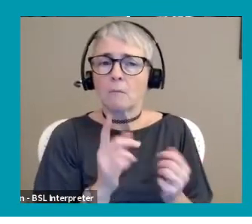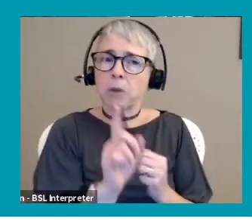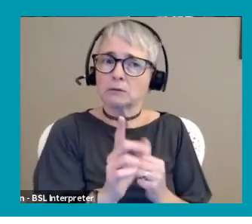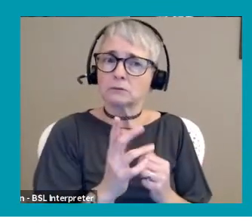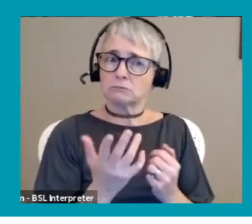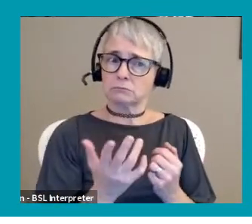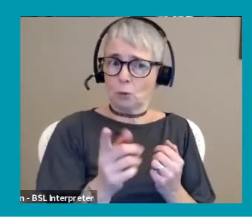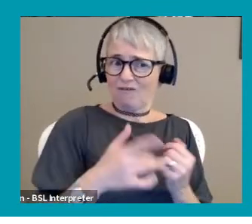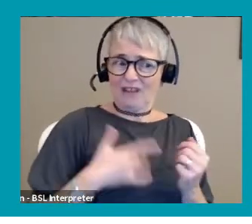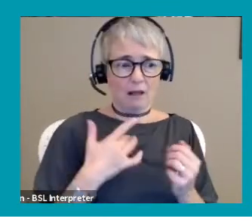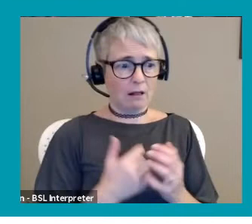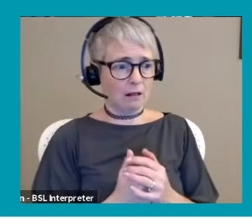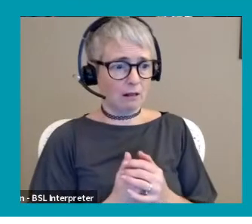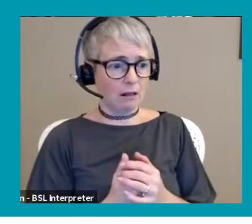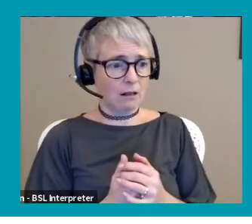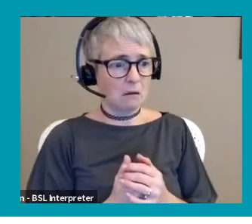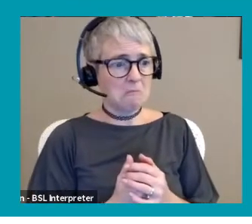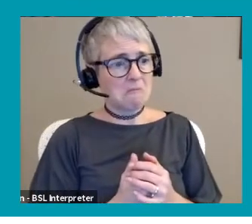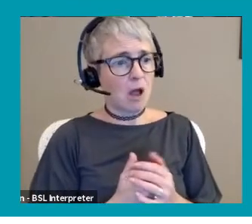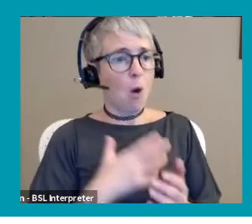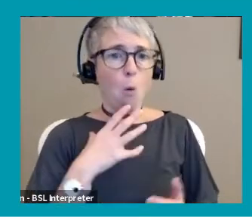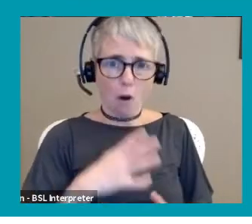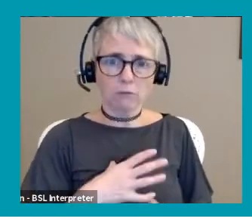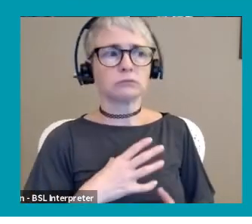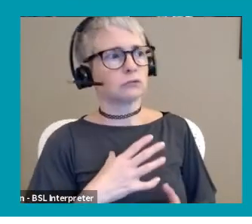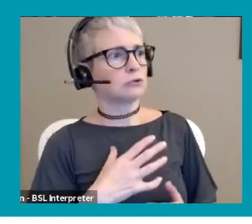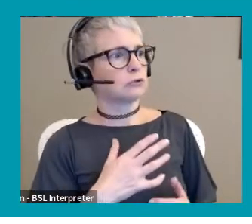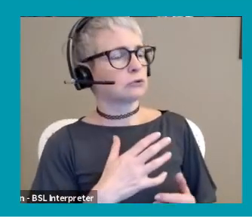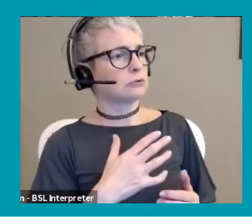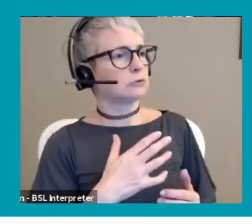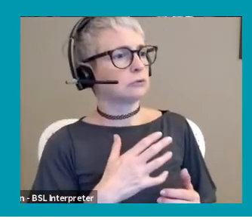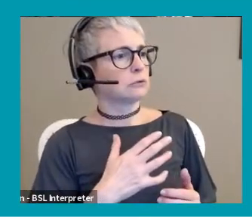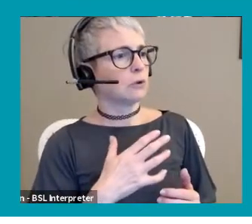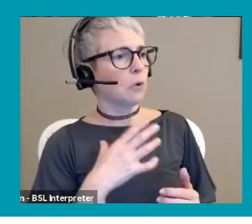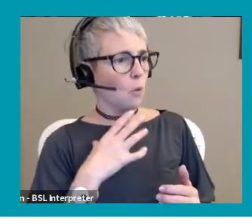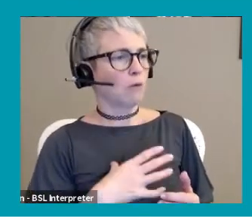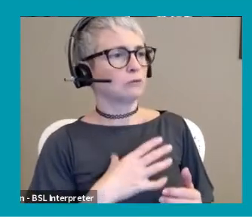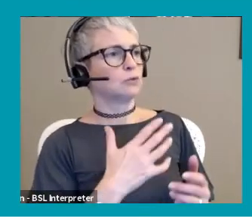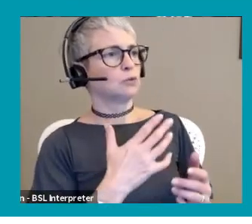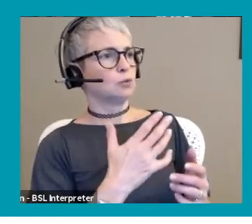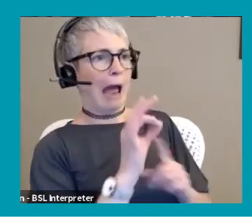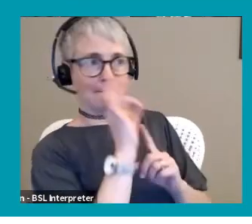you were to be offered a job from that organisation or a different one which one would you accept? So think about it in those terms.